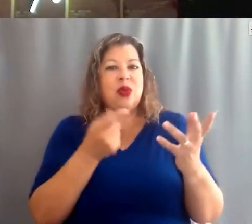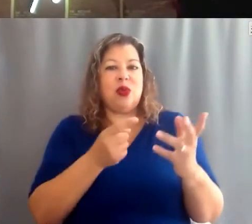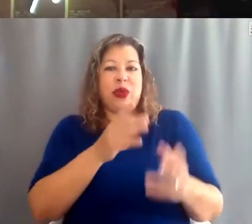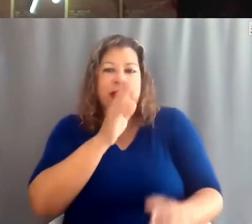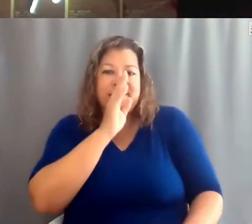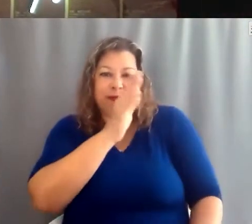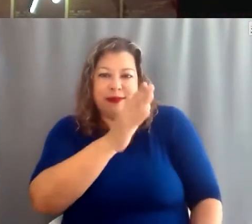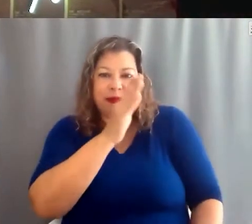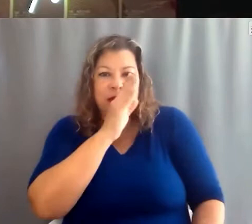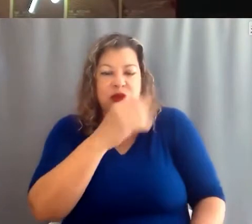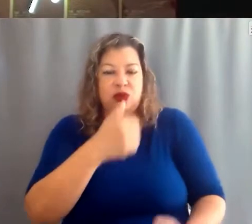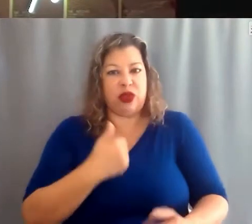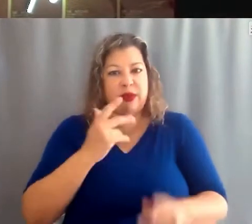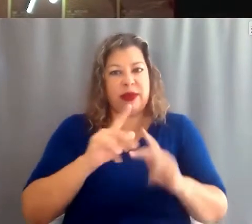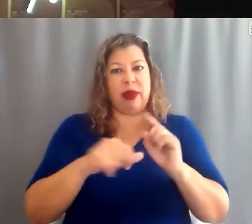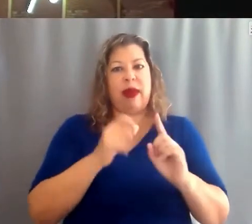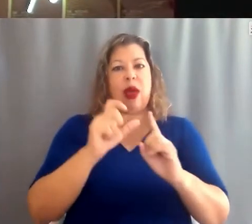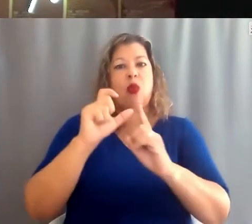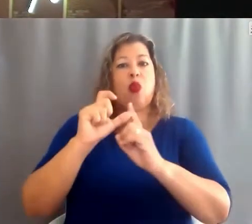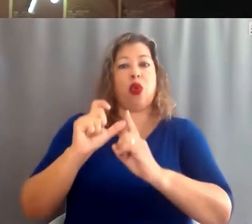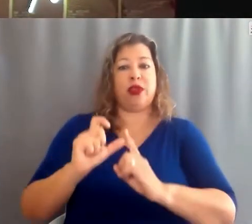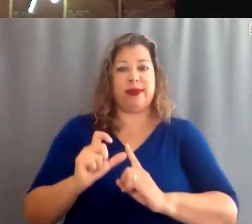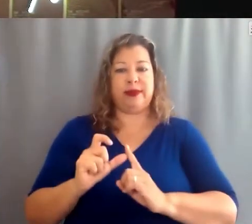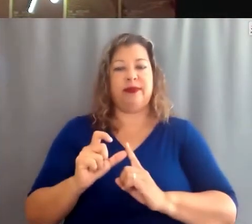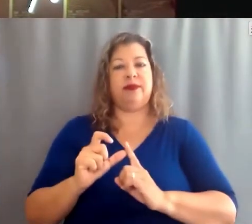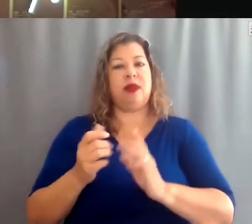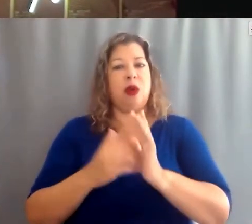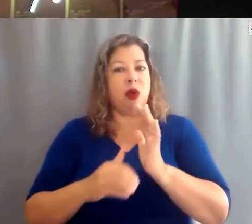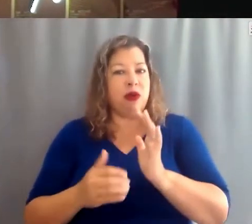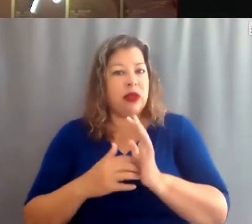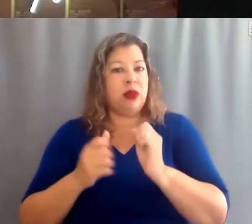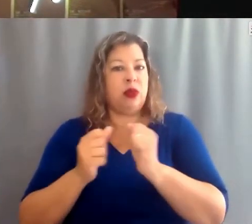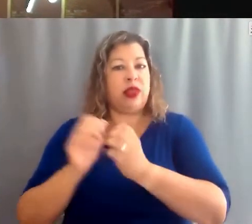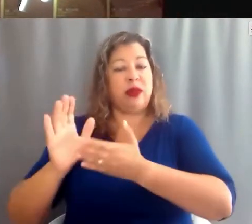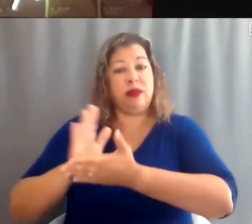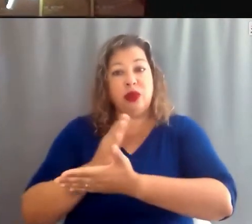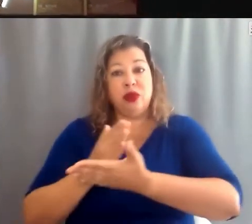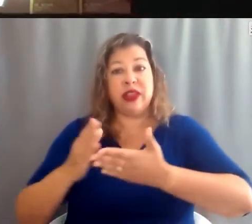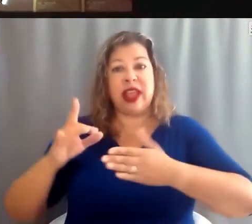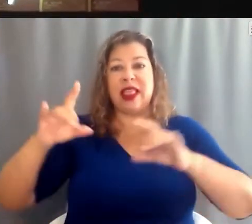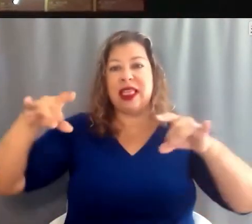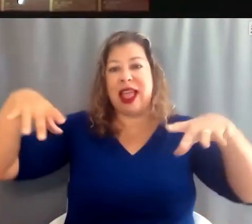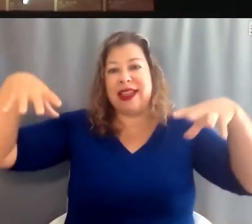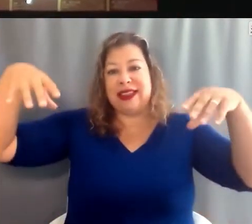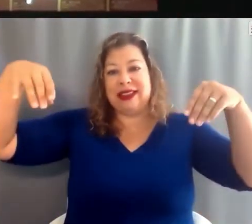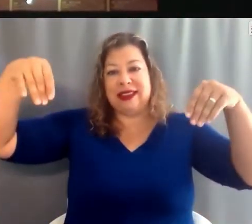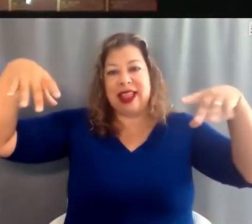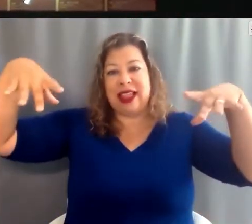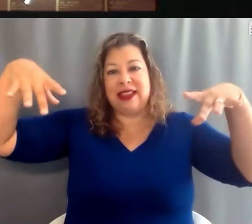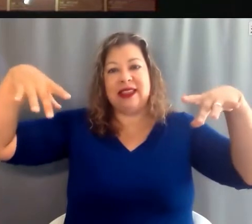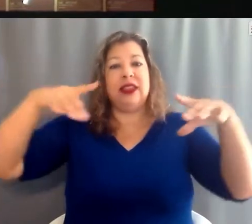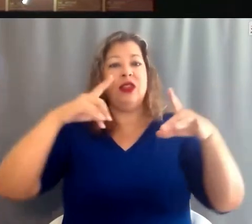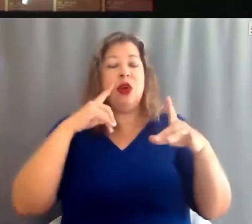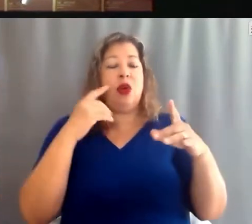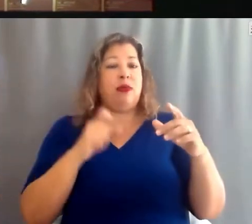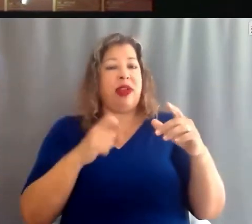And we oftentimes do that with music and lighting. And so the postpandemic classroom must consider music,